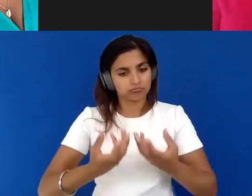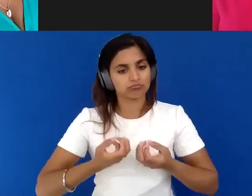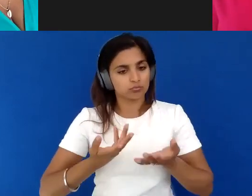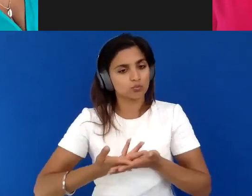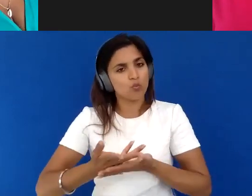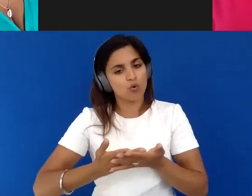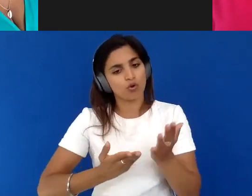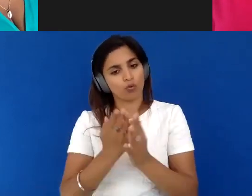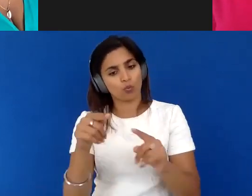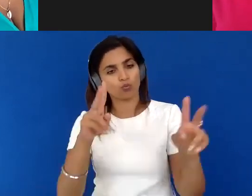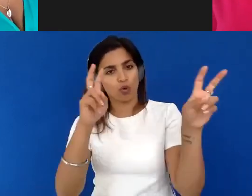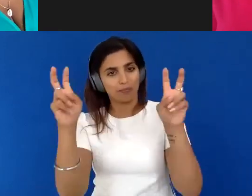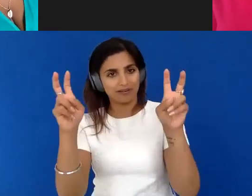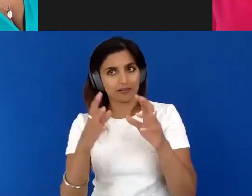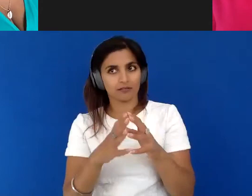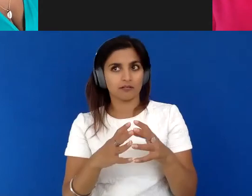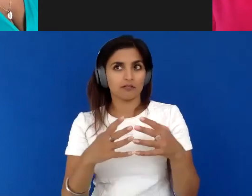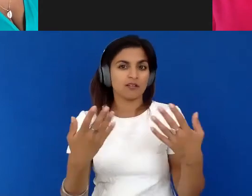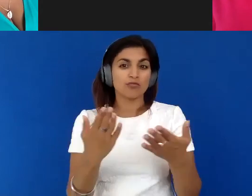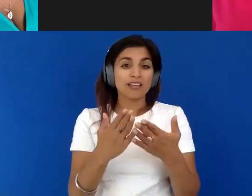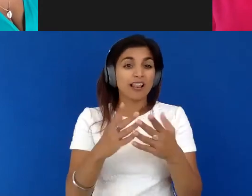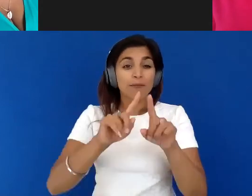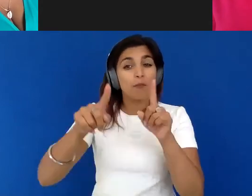most people would speak with their friends or sisters about these